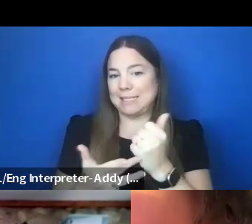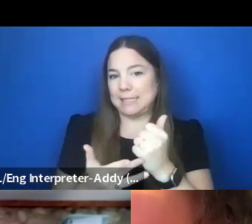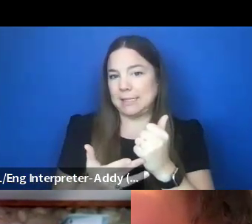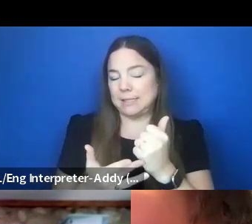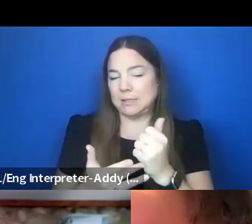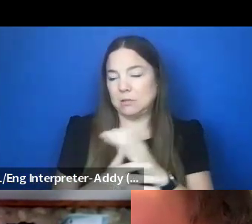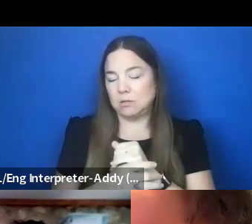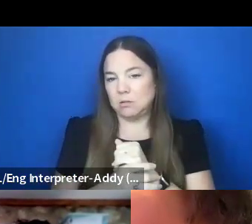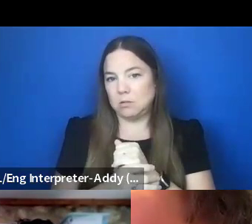Don Dew: bridge out